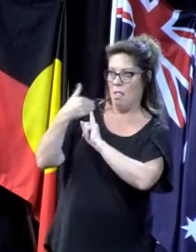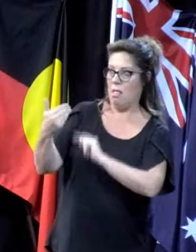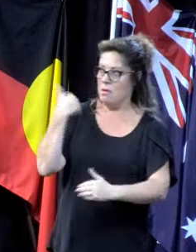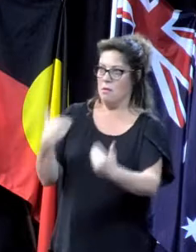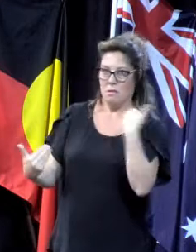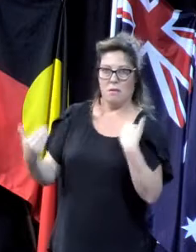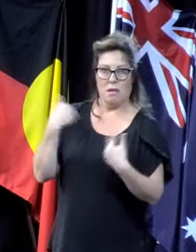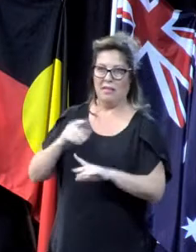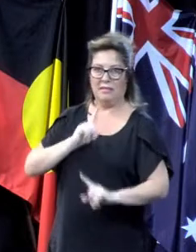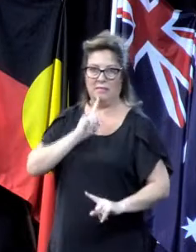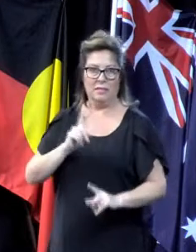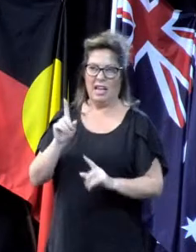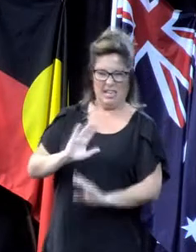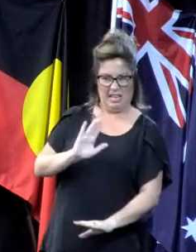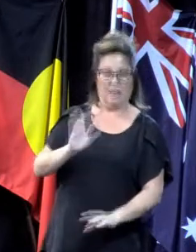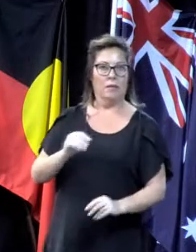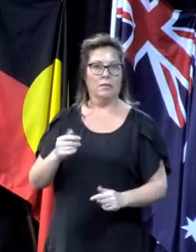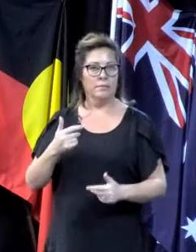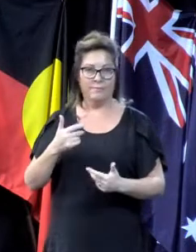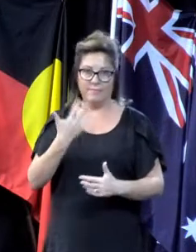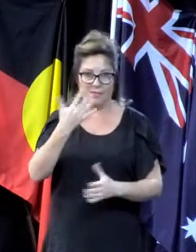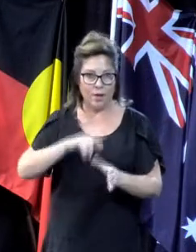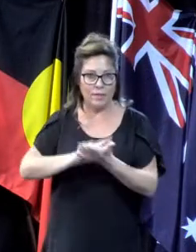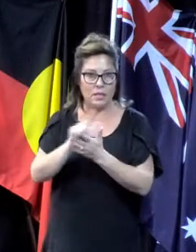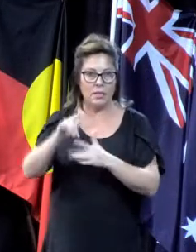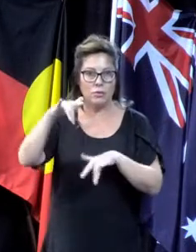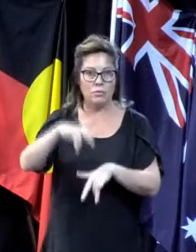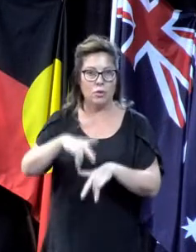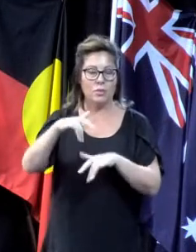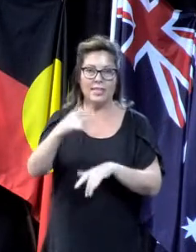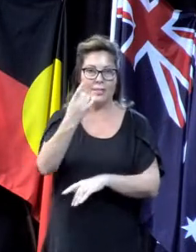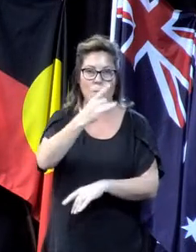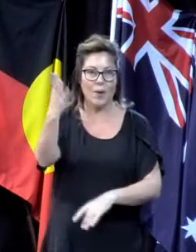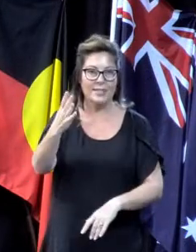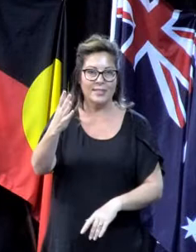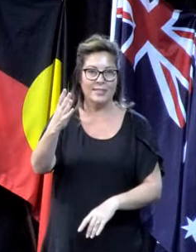But, to this day, five years later, we still have not had one contact